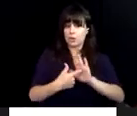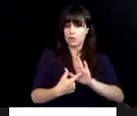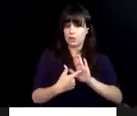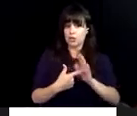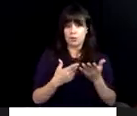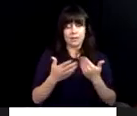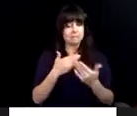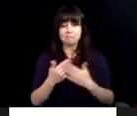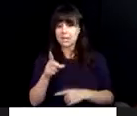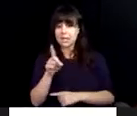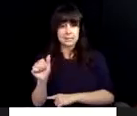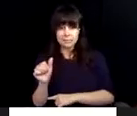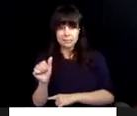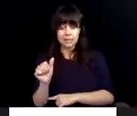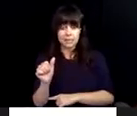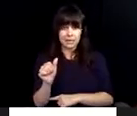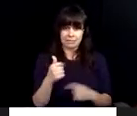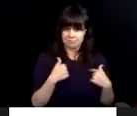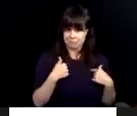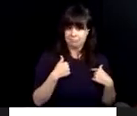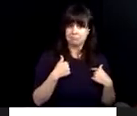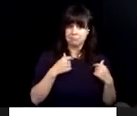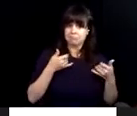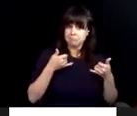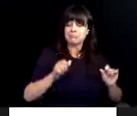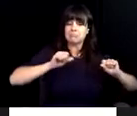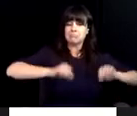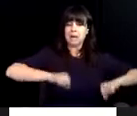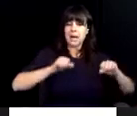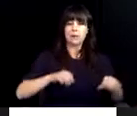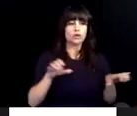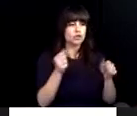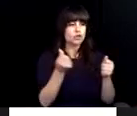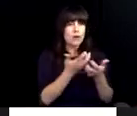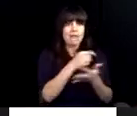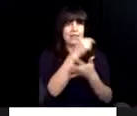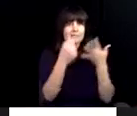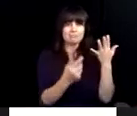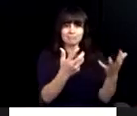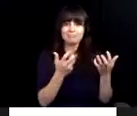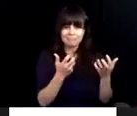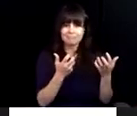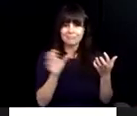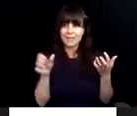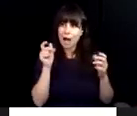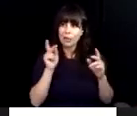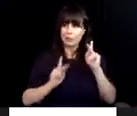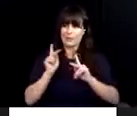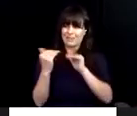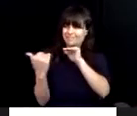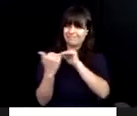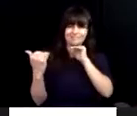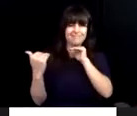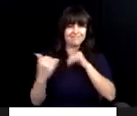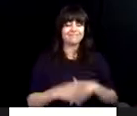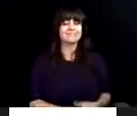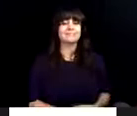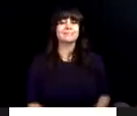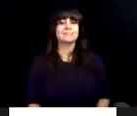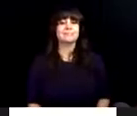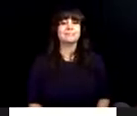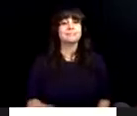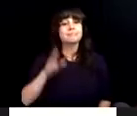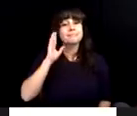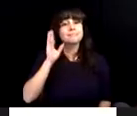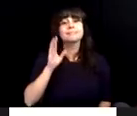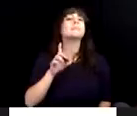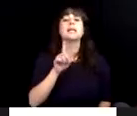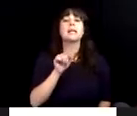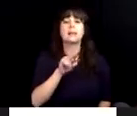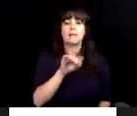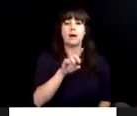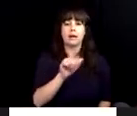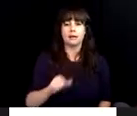my enthusiasm for technology and to be able to